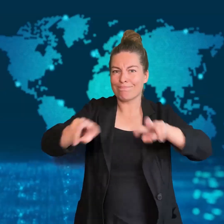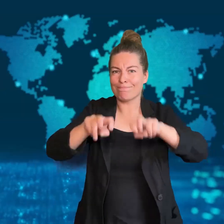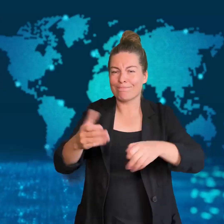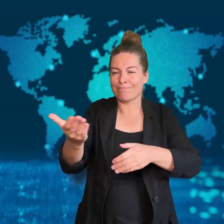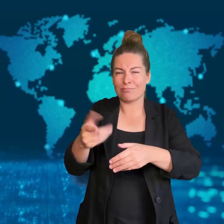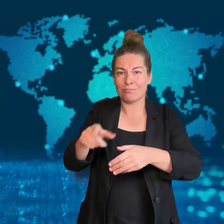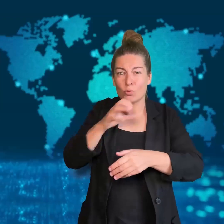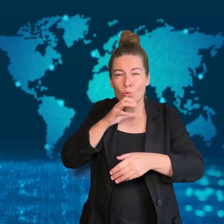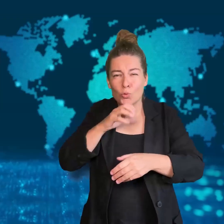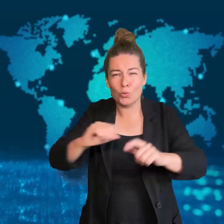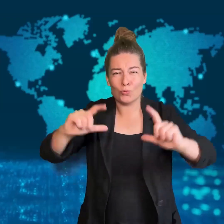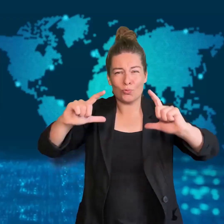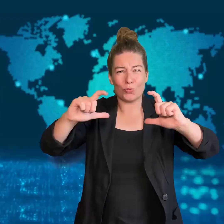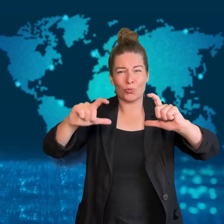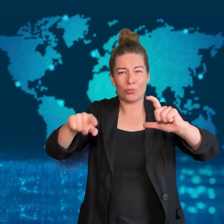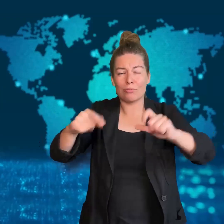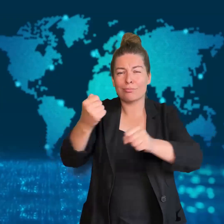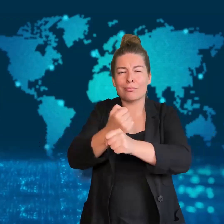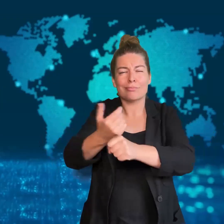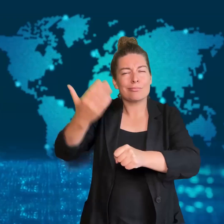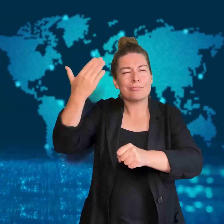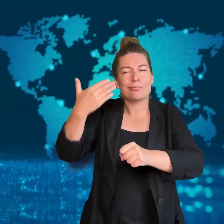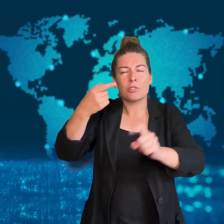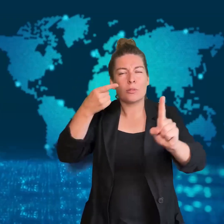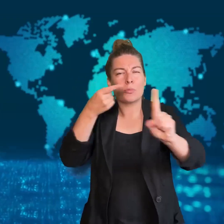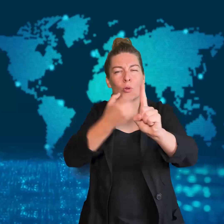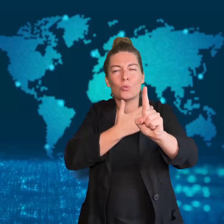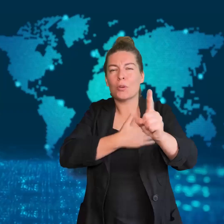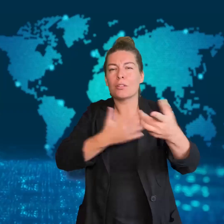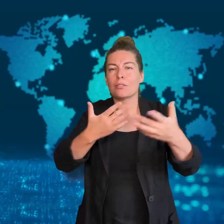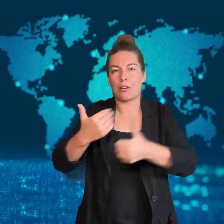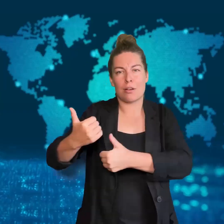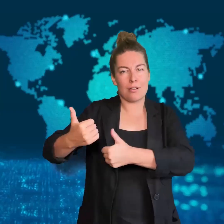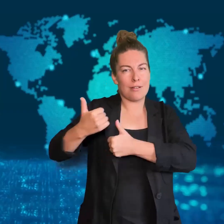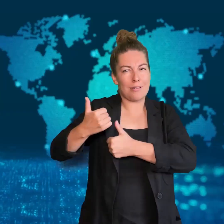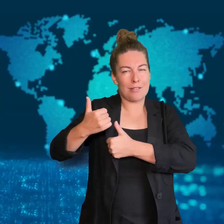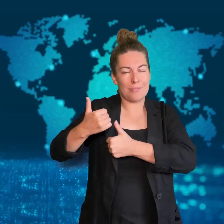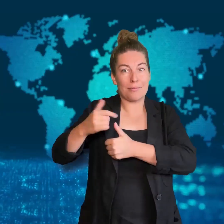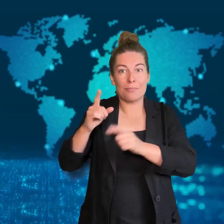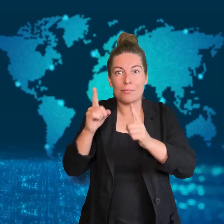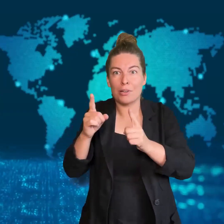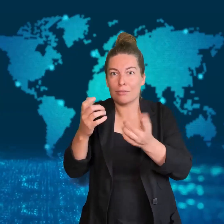Though the pictures were originally taken as part of military operations,